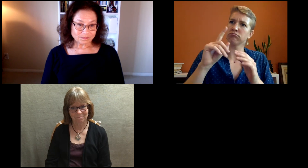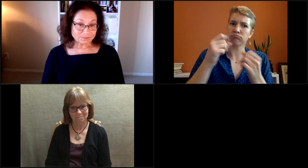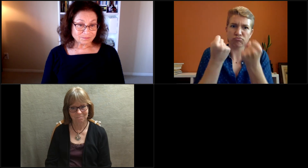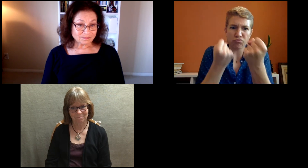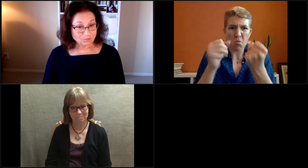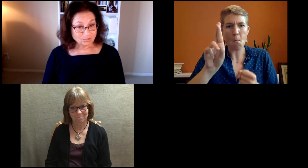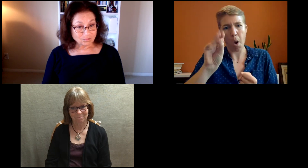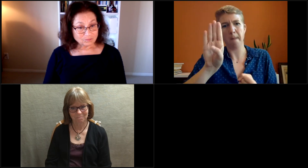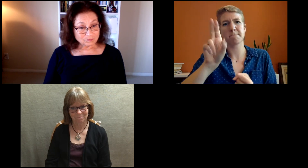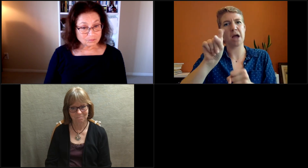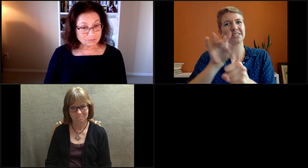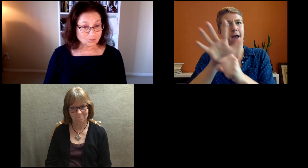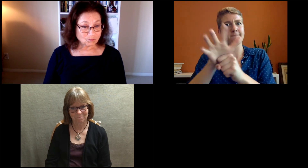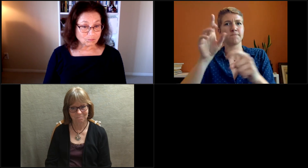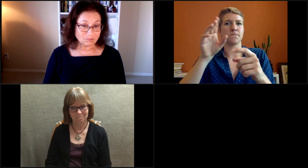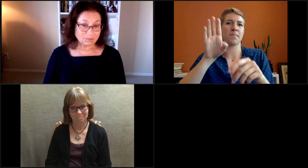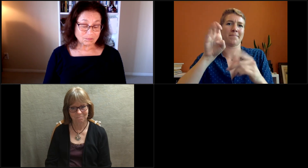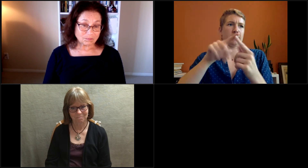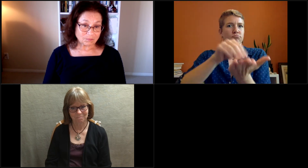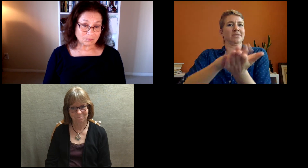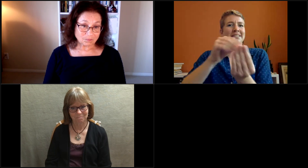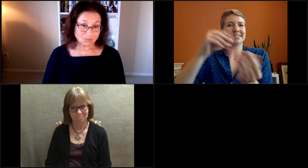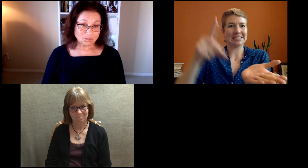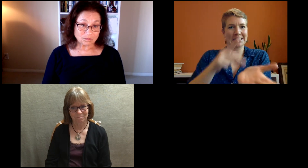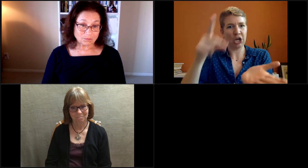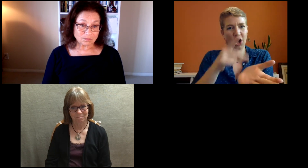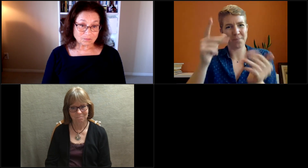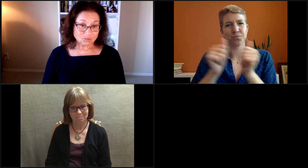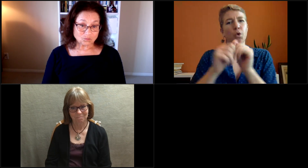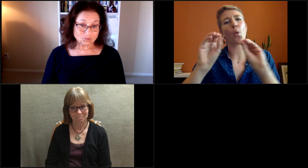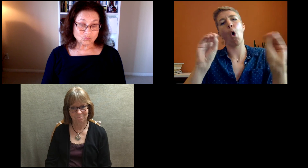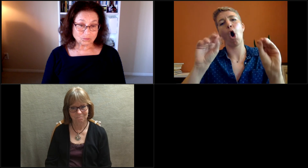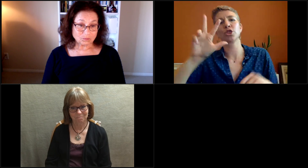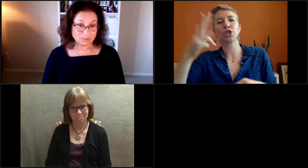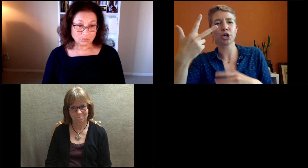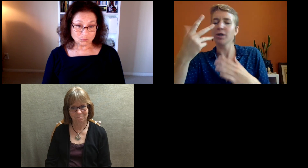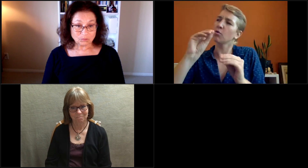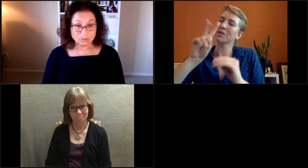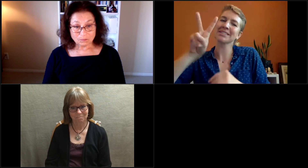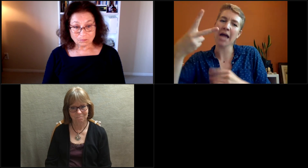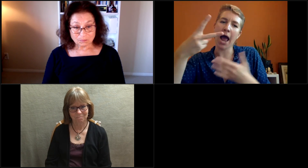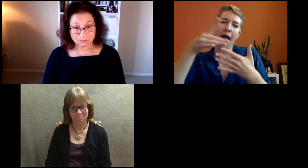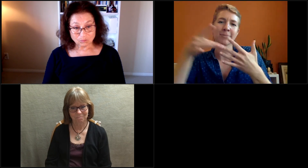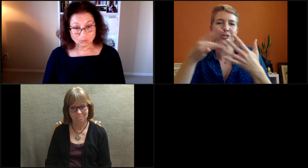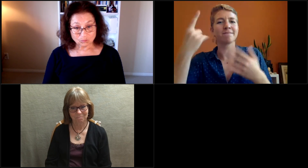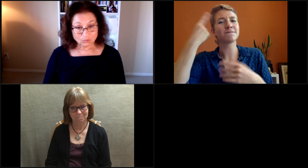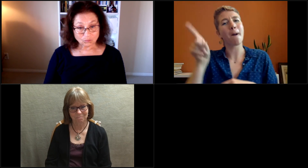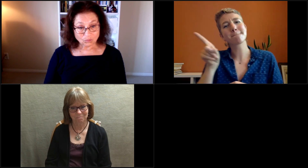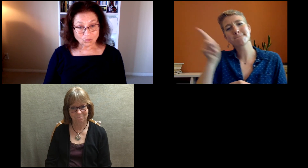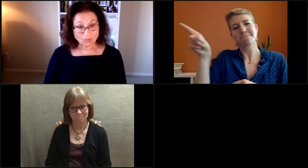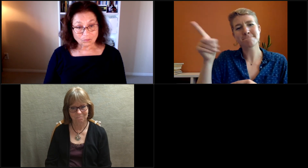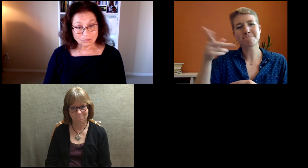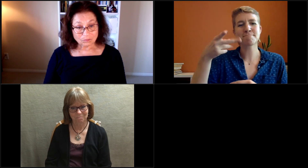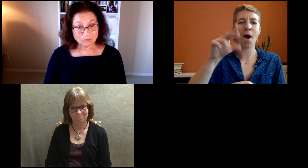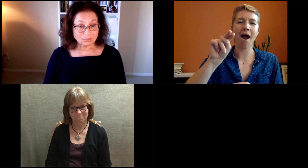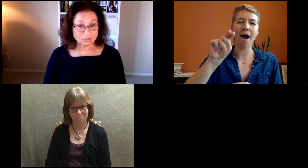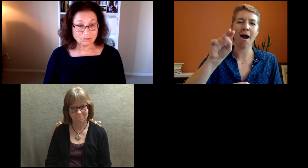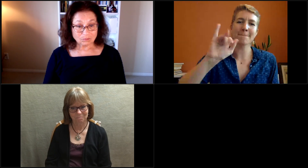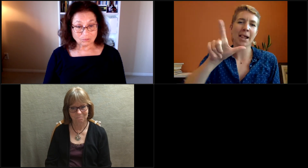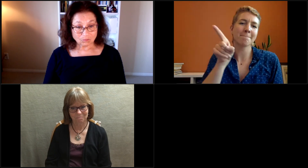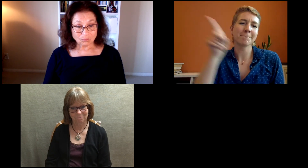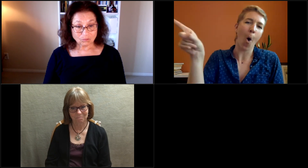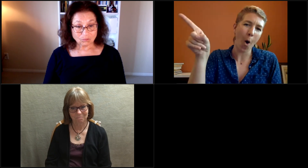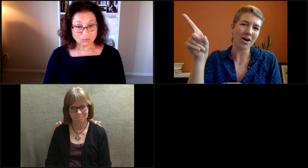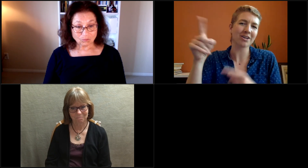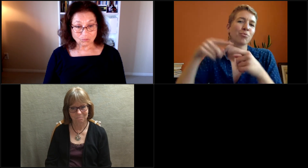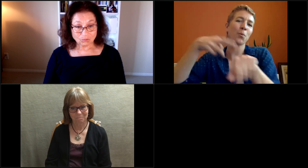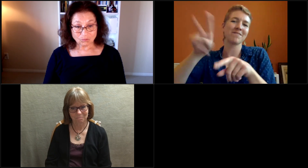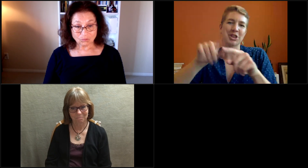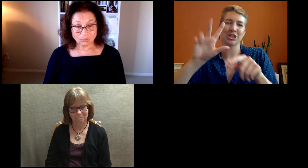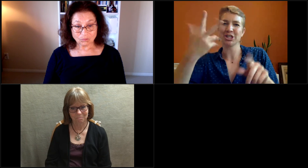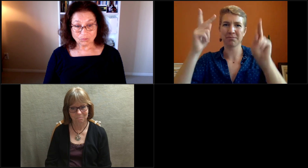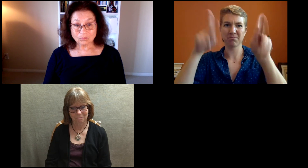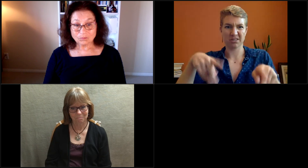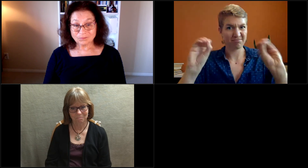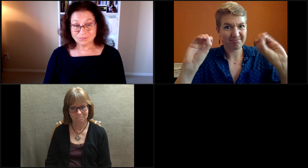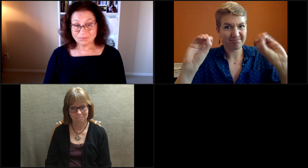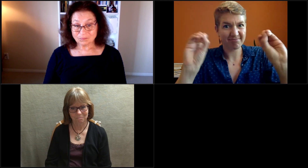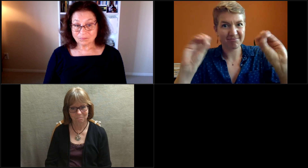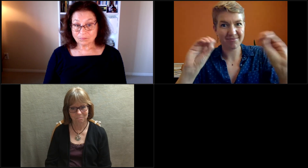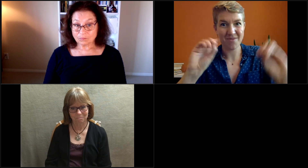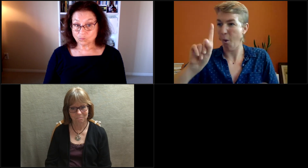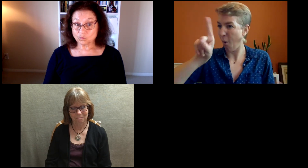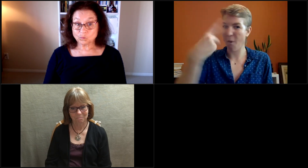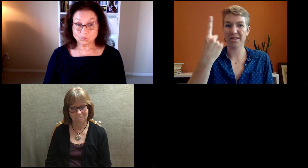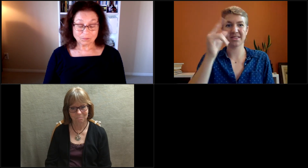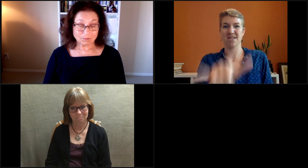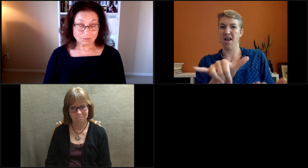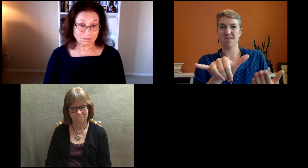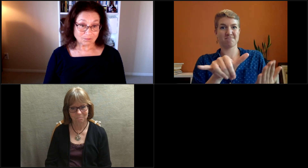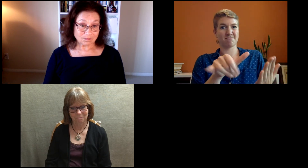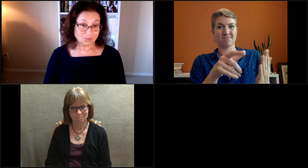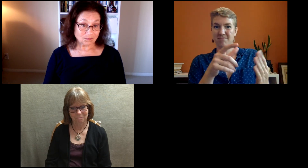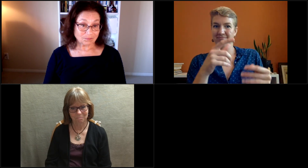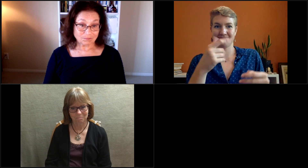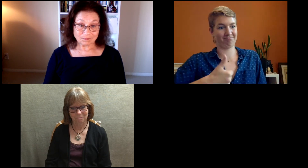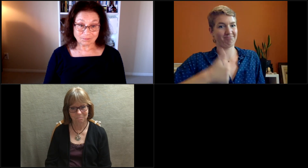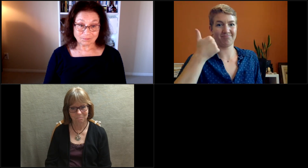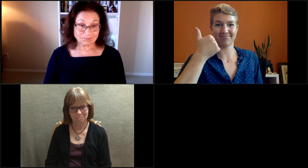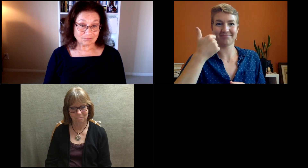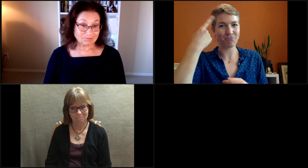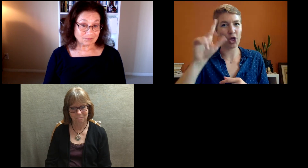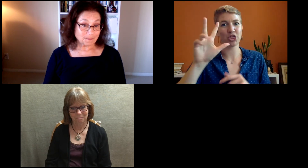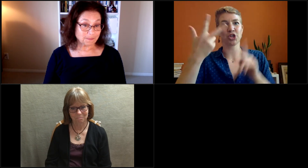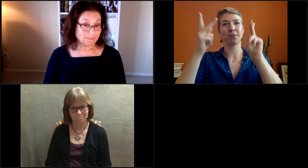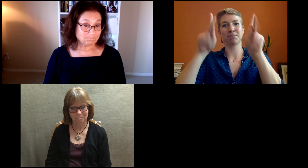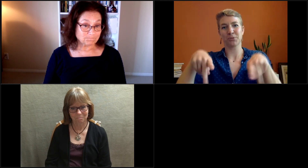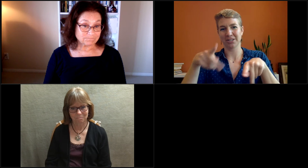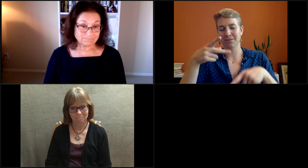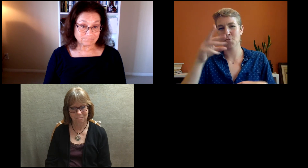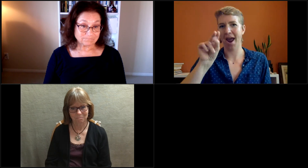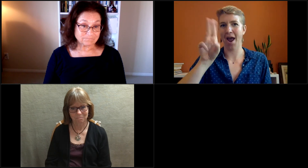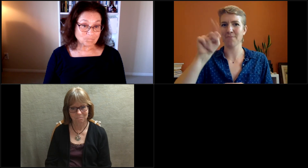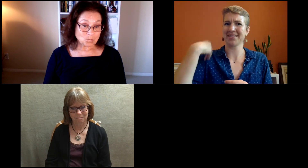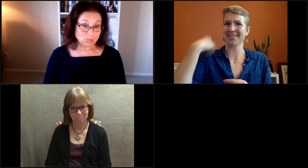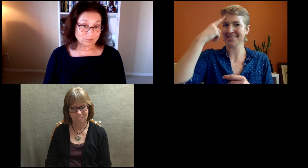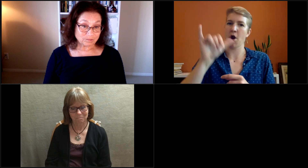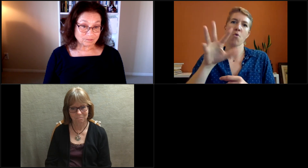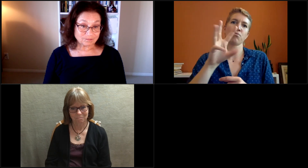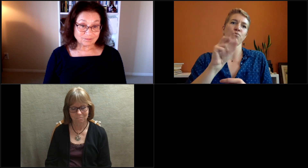Versus what we saw in Old LSF. Which was a robust sign that was being used. There wasn’t another option. It wasn’t like there was an over-the-shoulder point AND an over-the-shoulder open-A. And the point there was only the over-the-shoulder A for your third person pronouns.